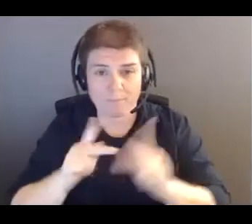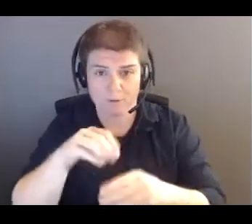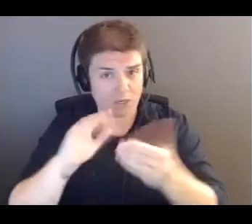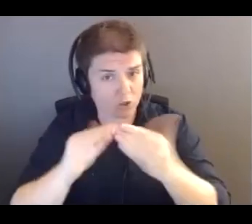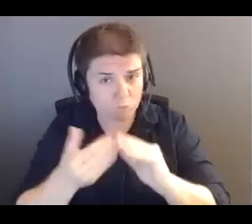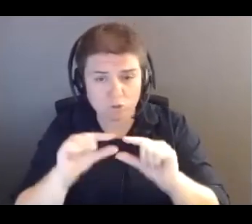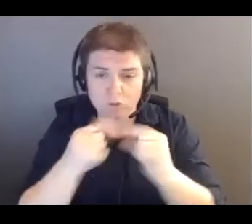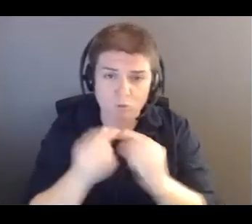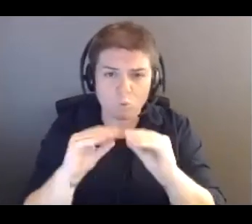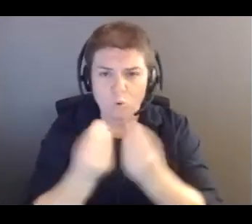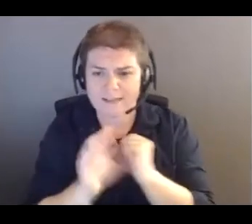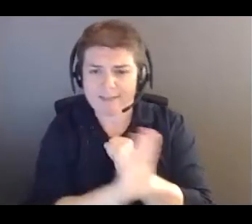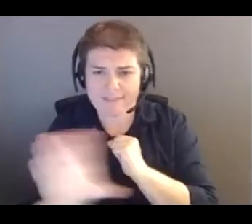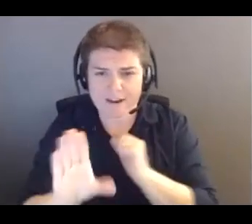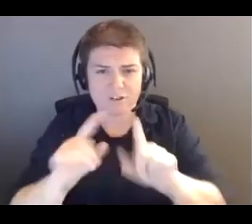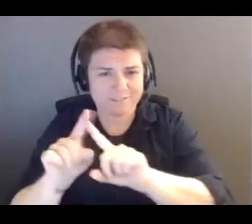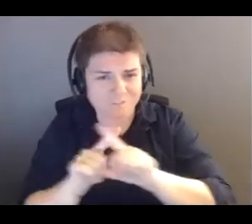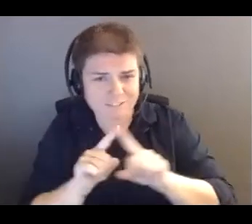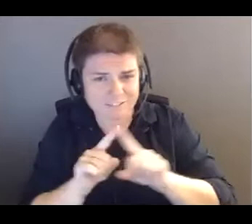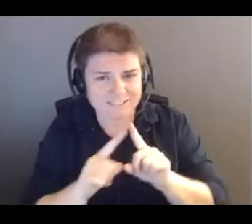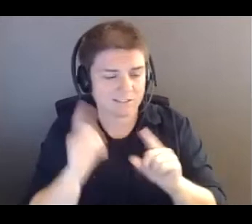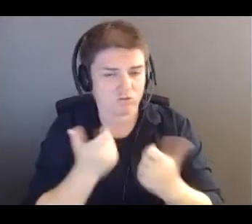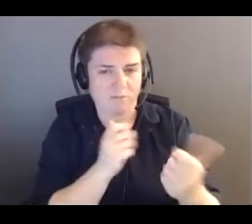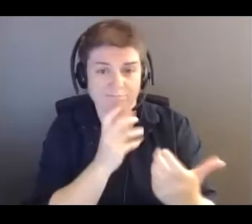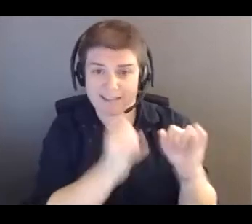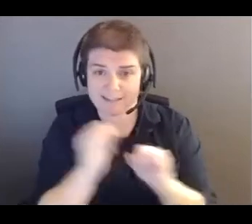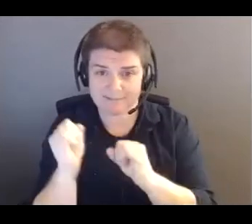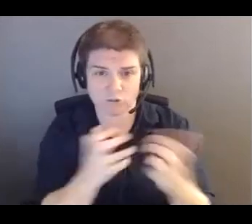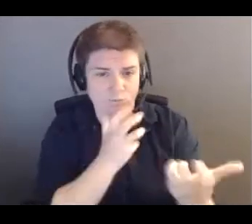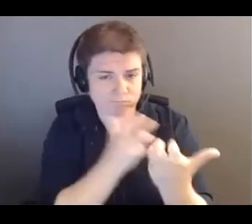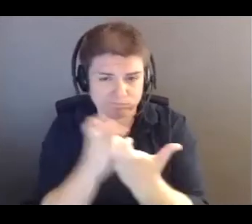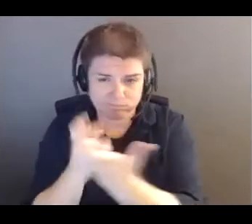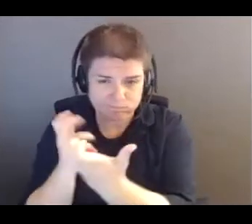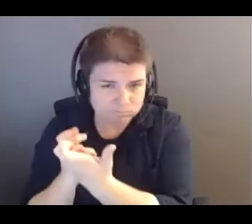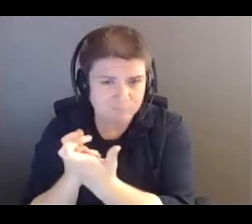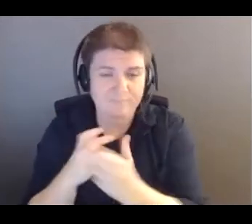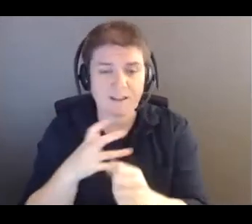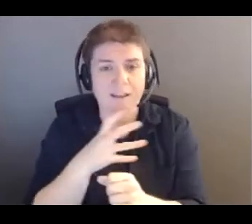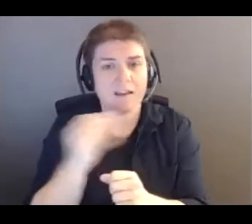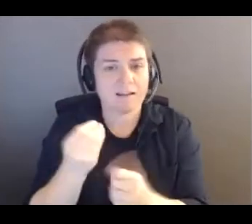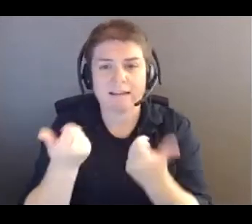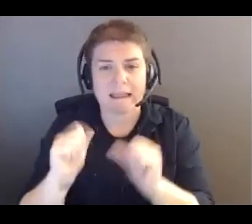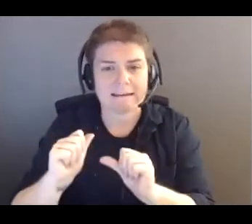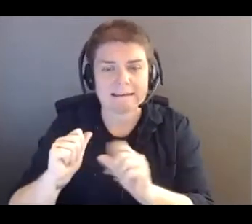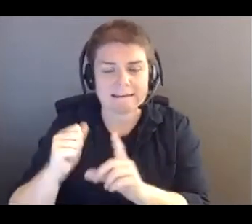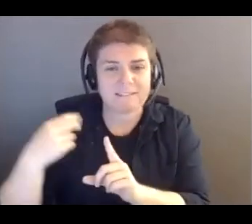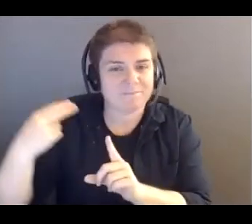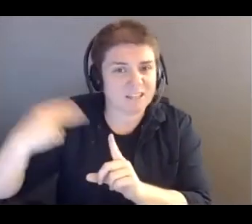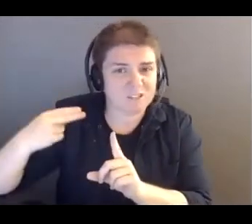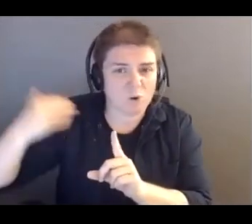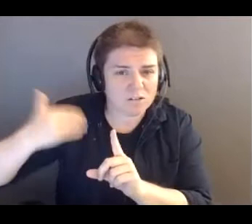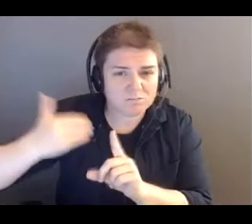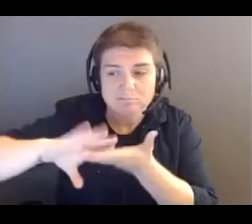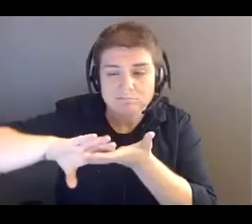organization are accommodated on an individual basis, and historical exclusions and systematic